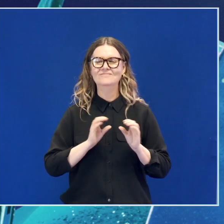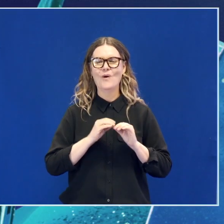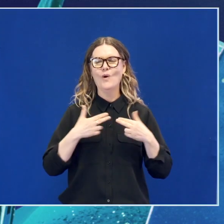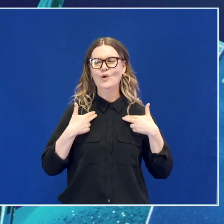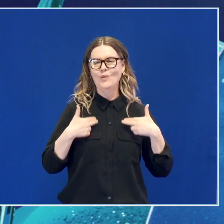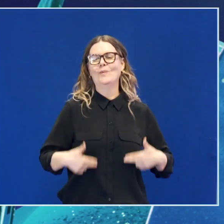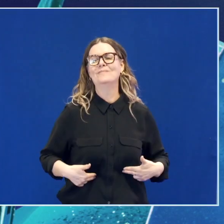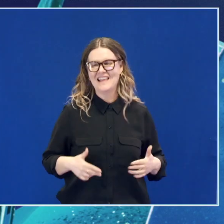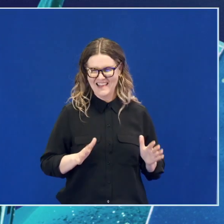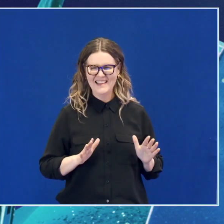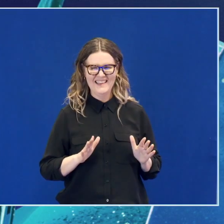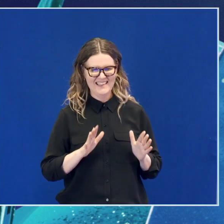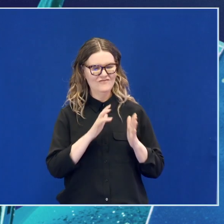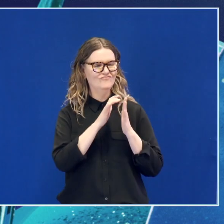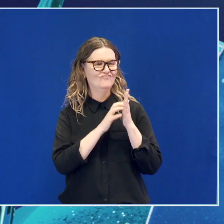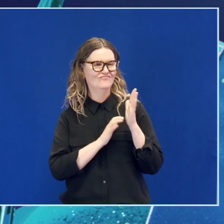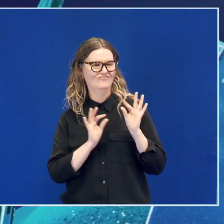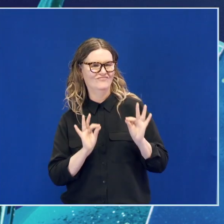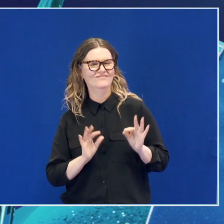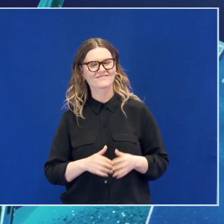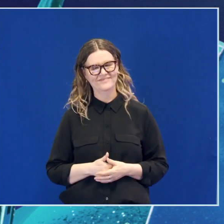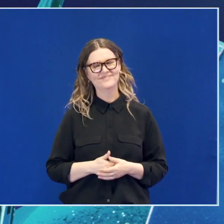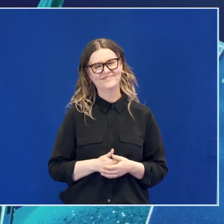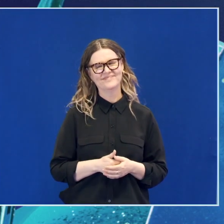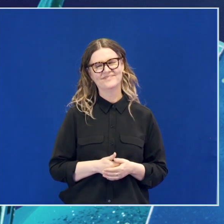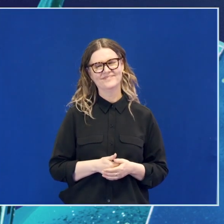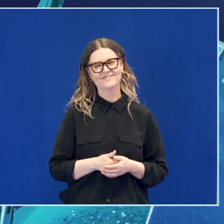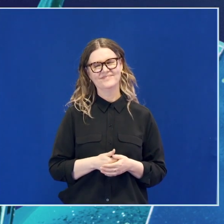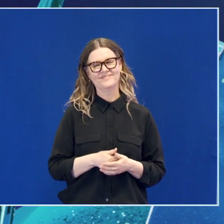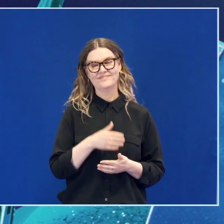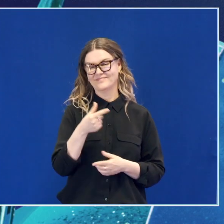for generative AI for me is extremely helpful in two ways.